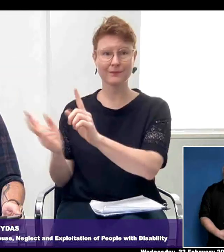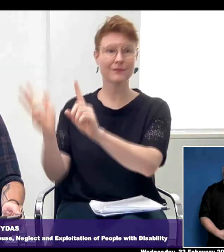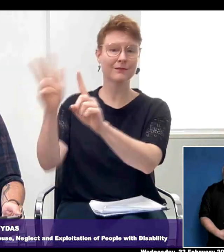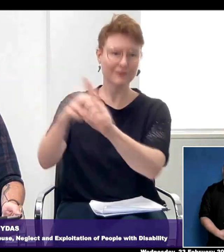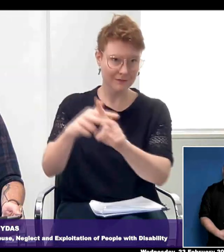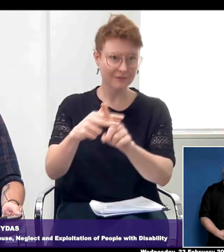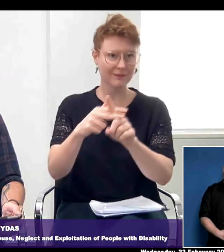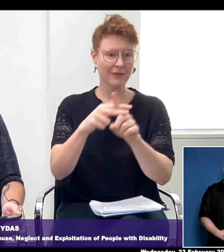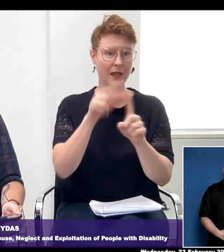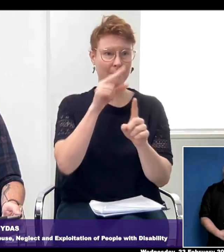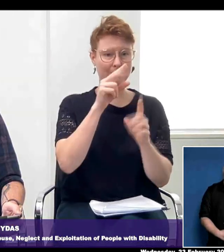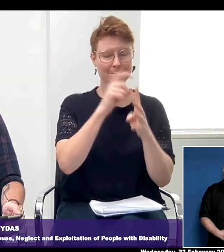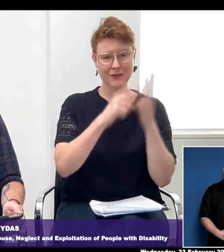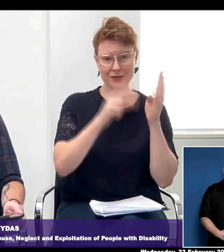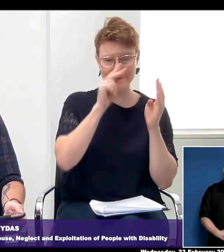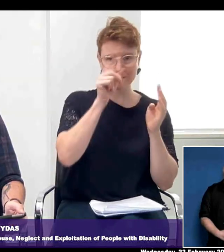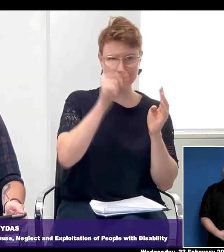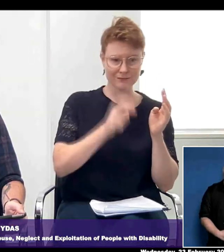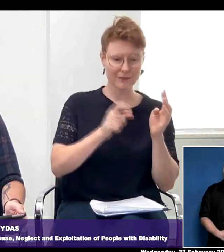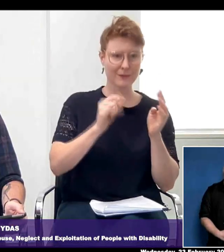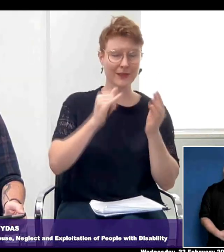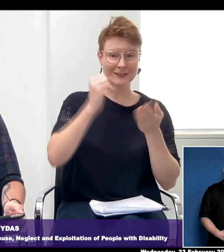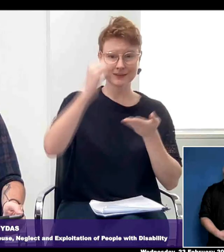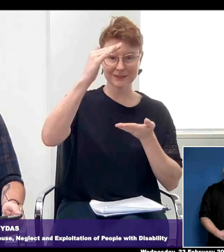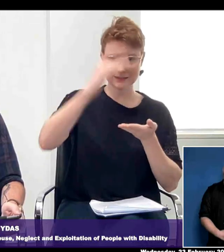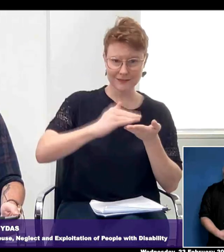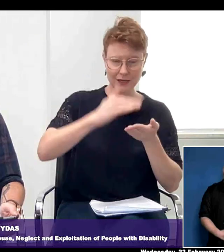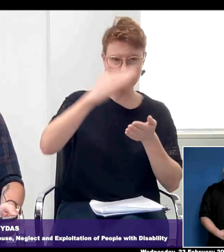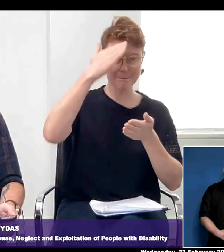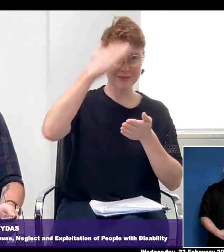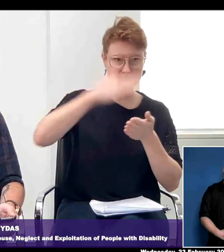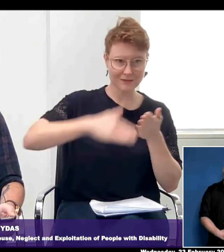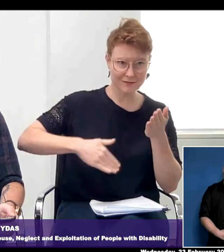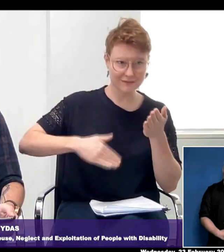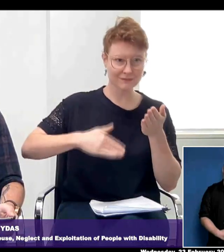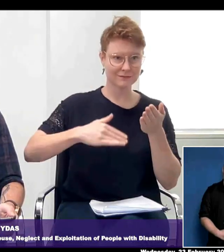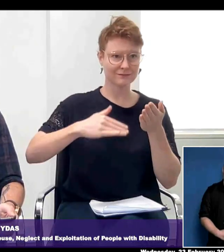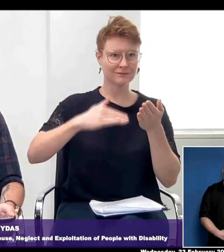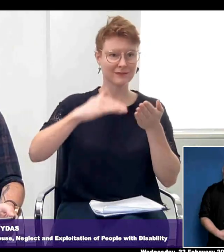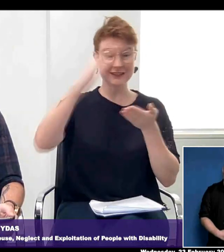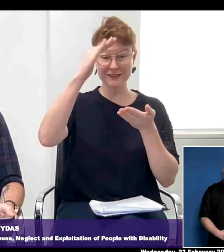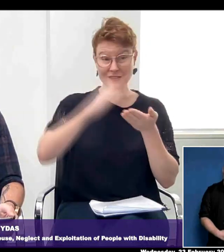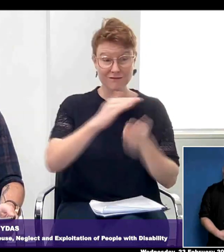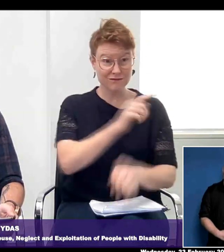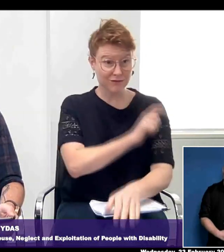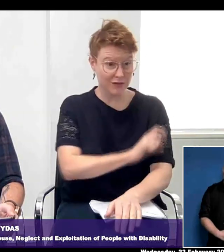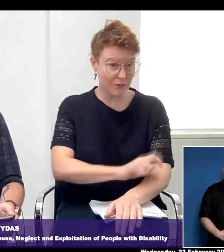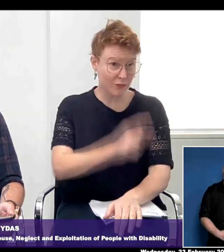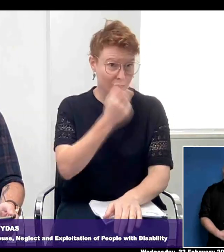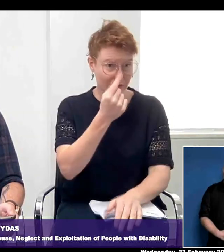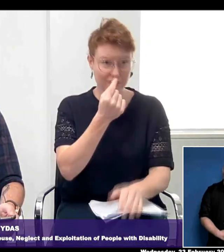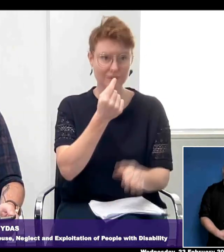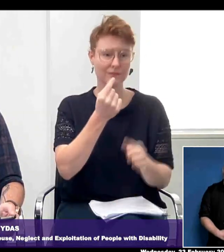Say another person applies for the same job. The disabled young person has, by virtue of not receiving their supports, less